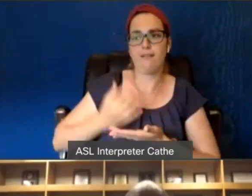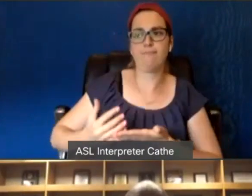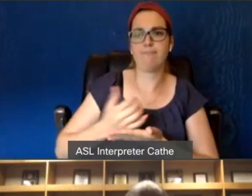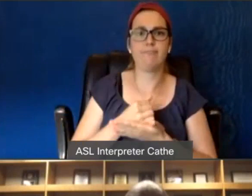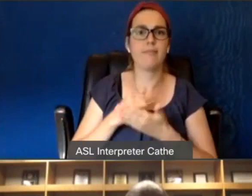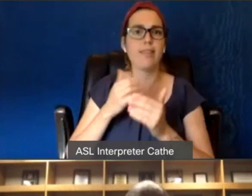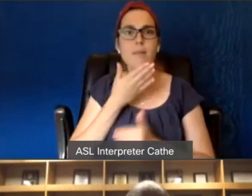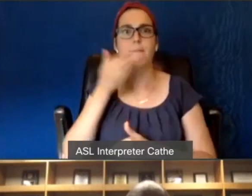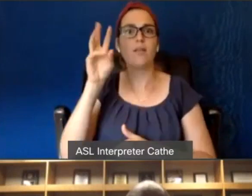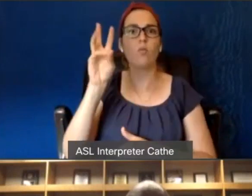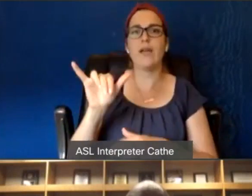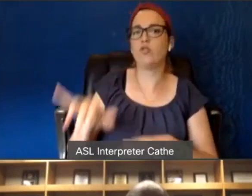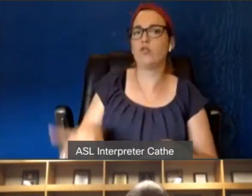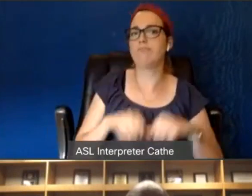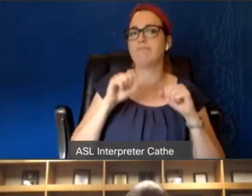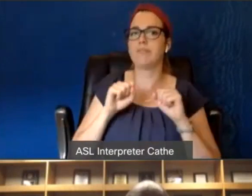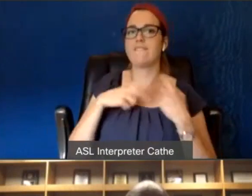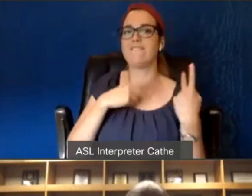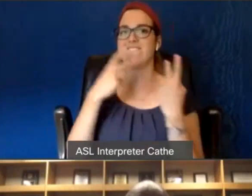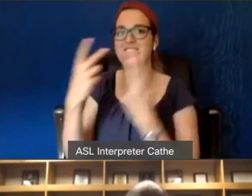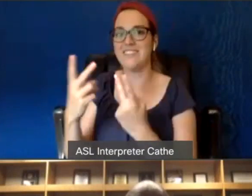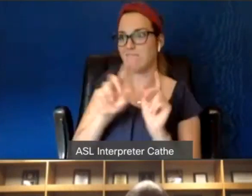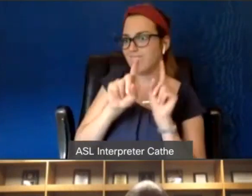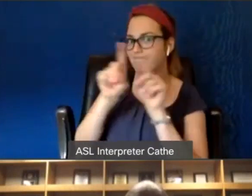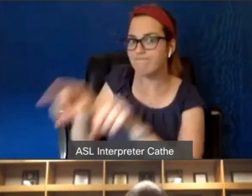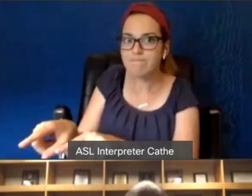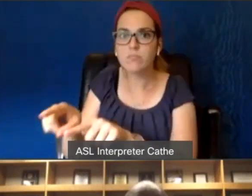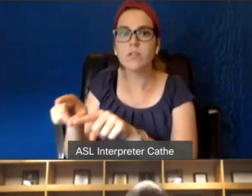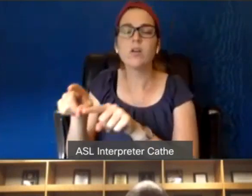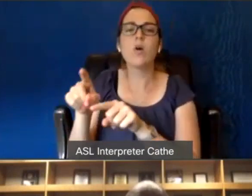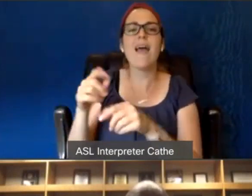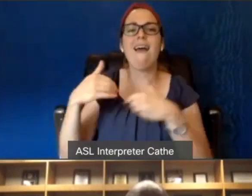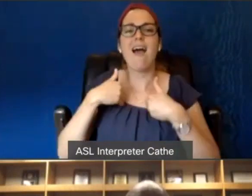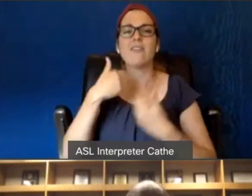and some other organizations kind of what did the dos and don't dos when you go to people's homes,